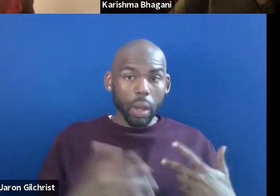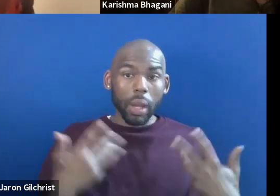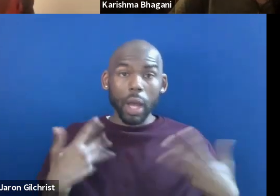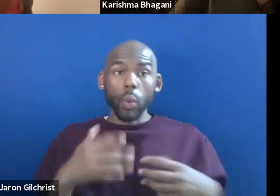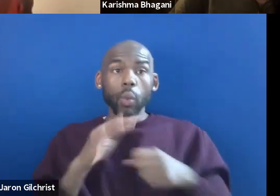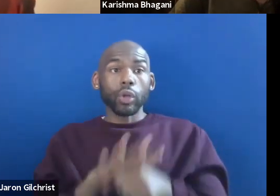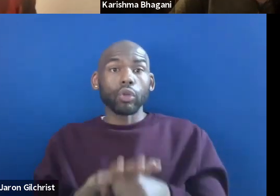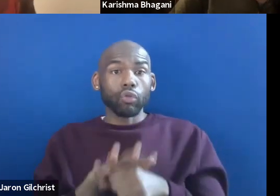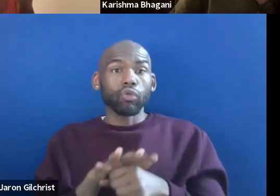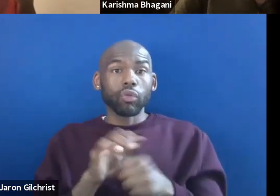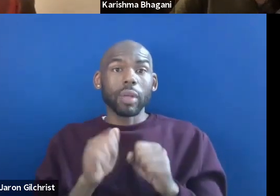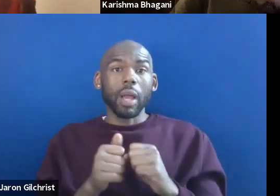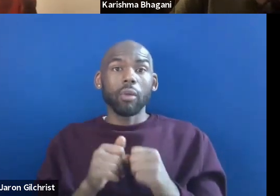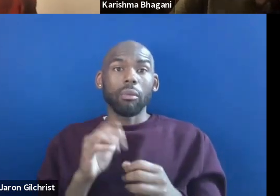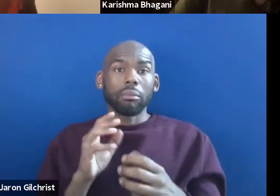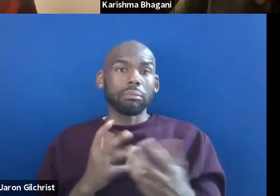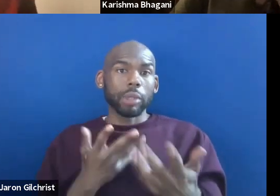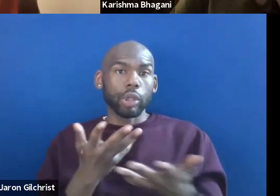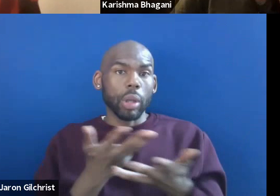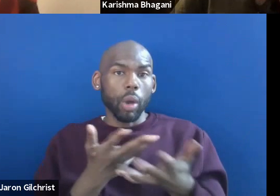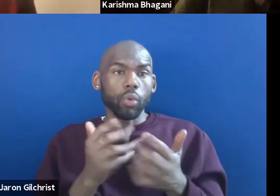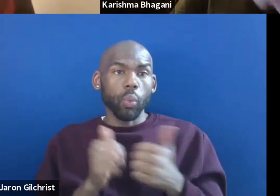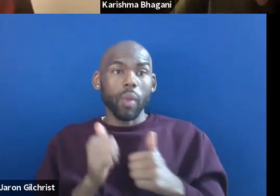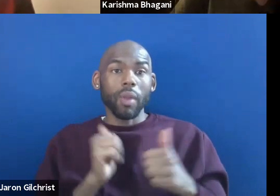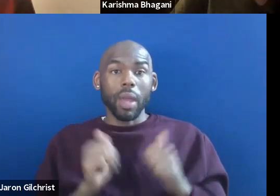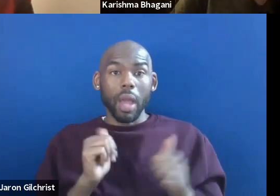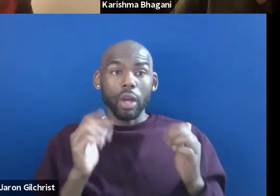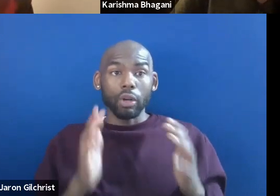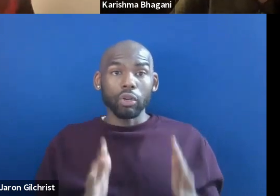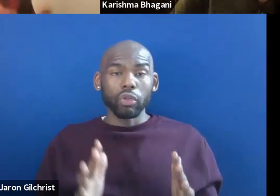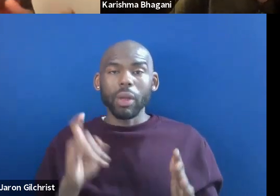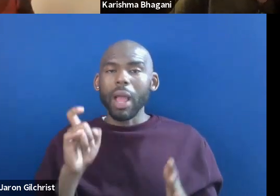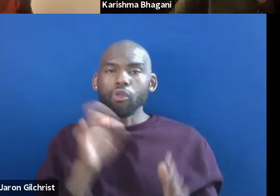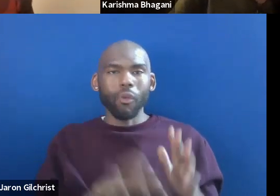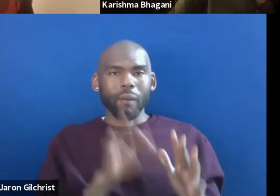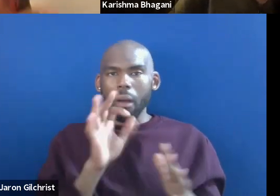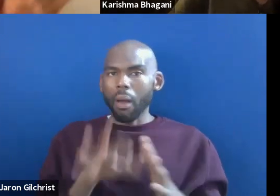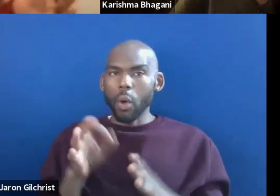with my actors, you know, we just had to find means. And like I'm saying with "Faceless"